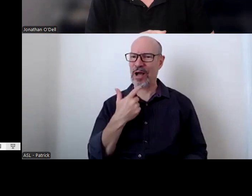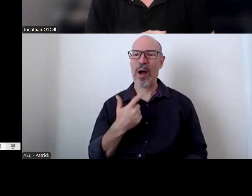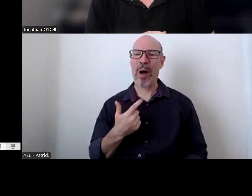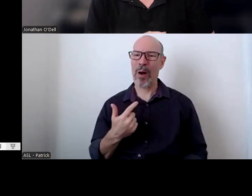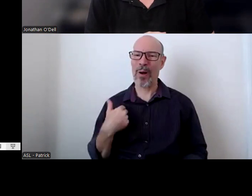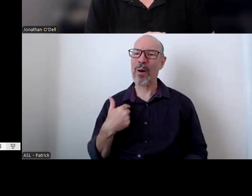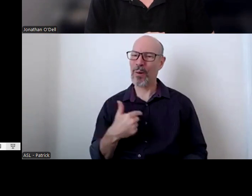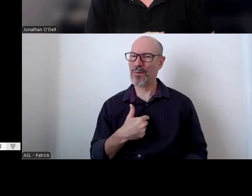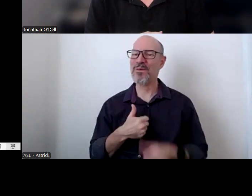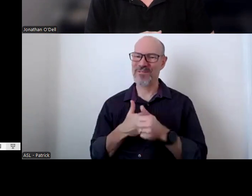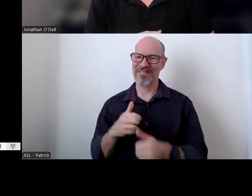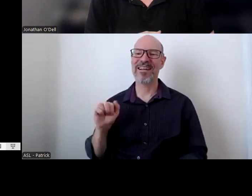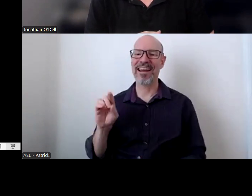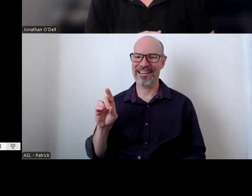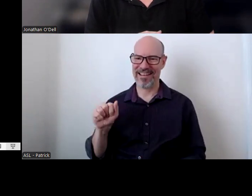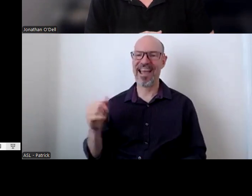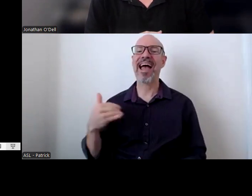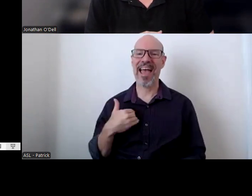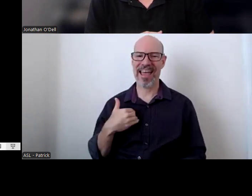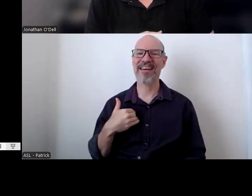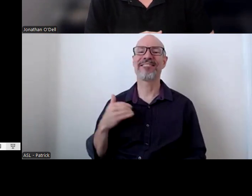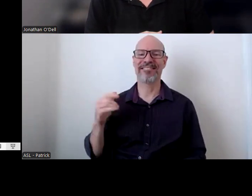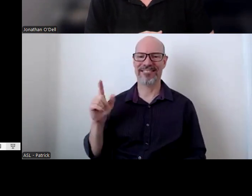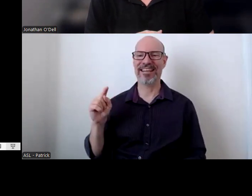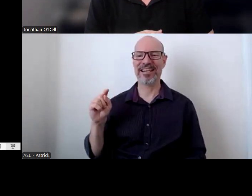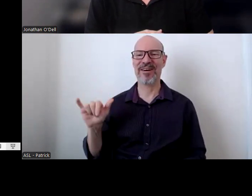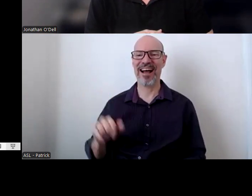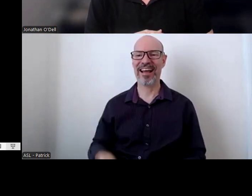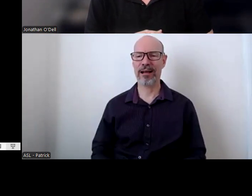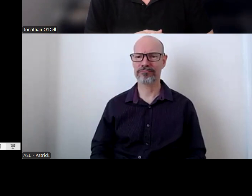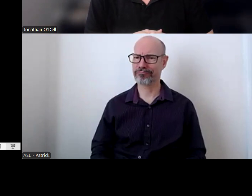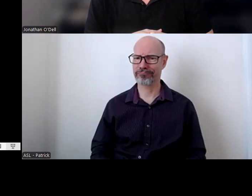because people think, oh, we're in compliance with a TTY. A TTY is pretty much